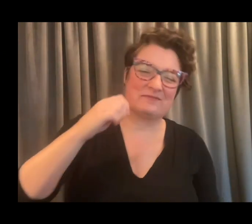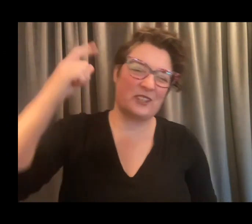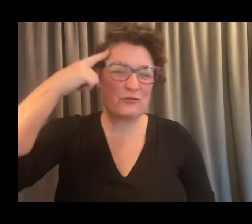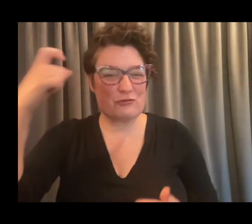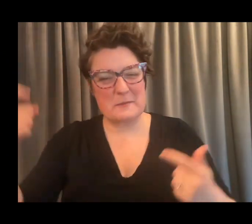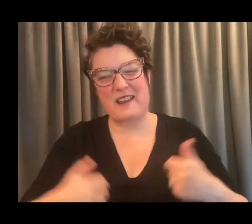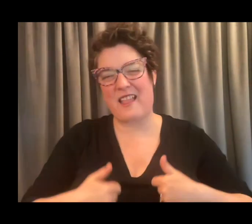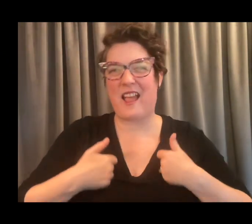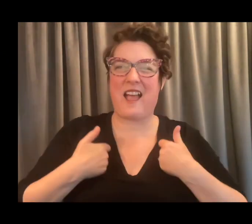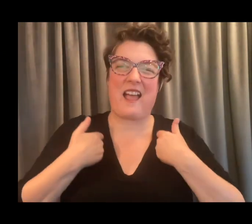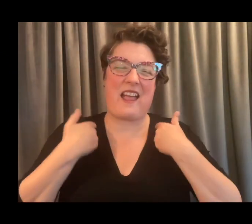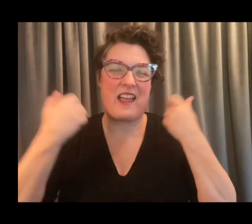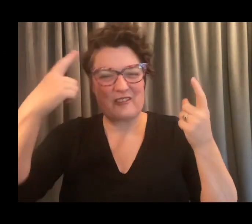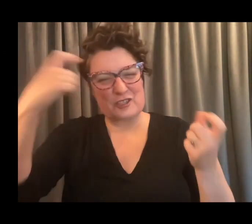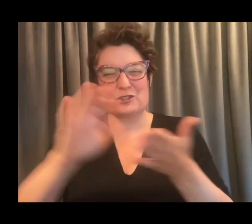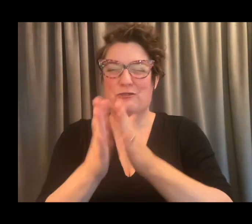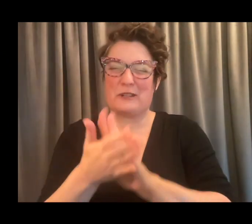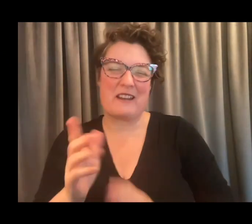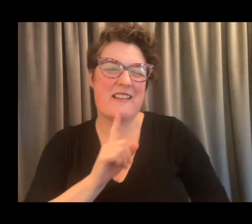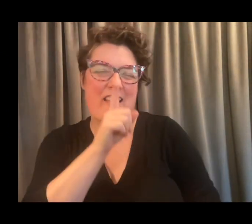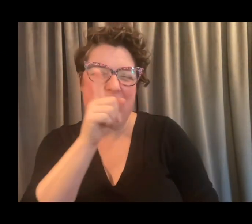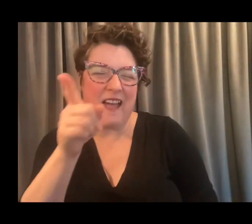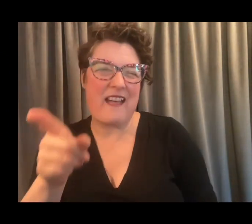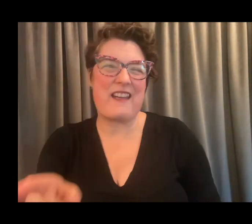Dream it alive, dream it alive,